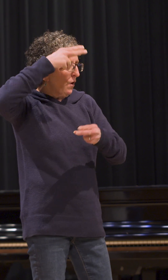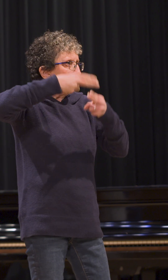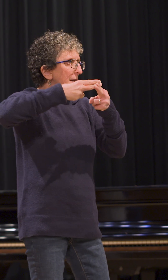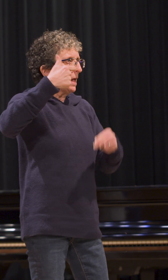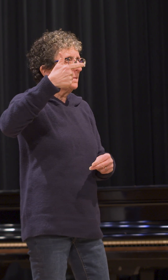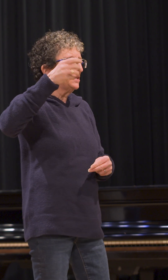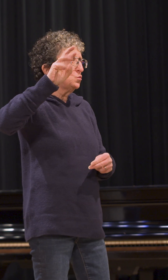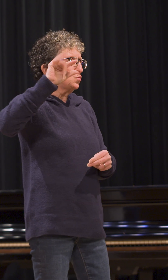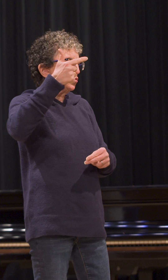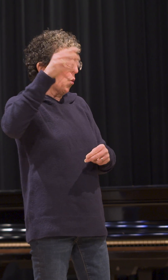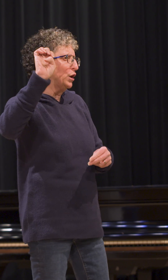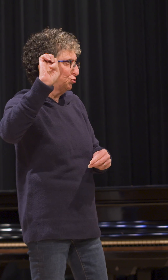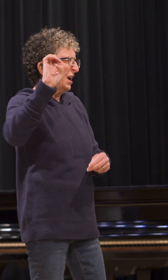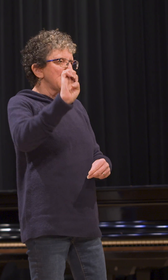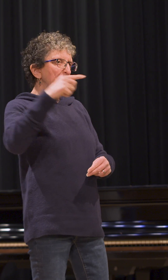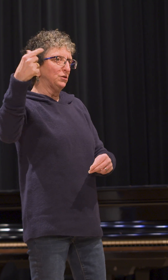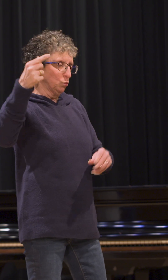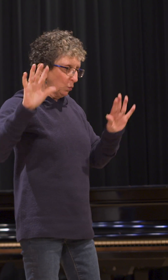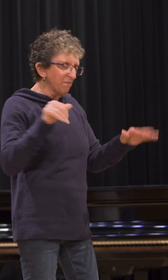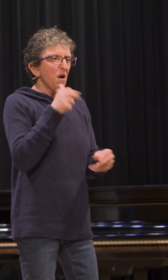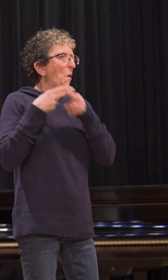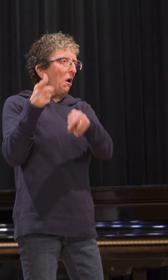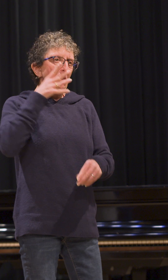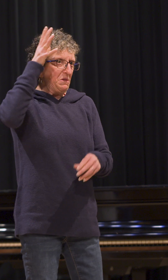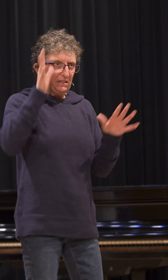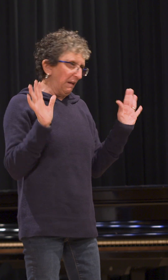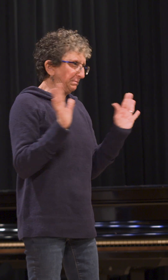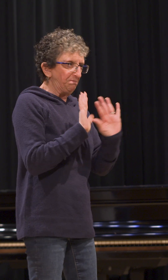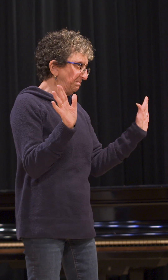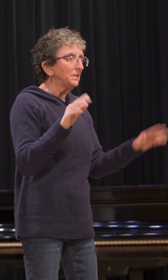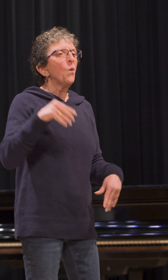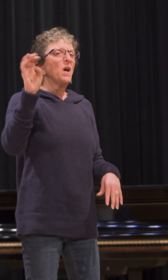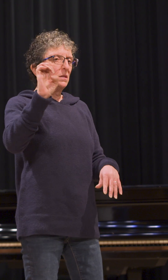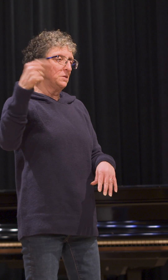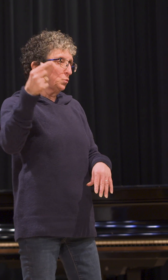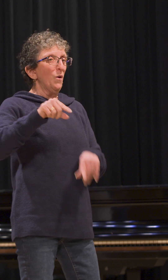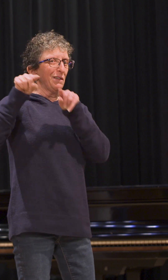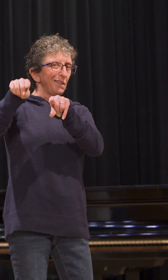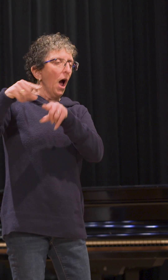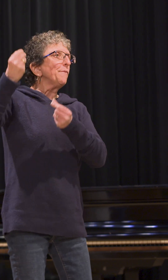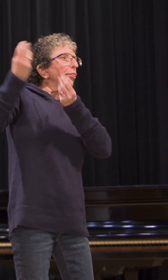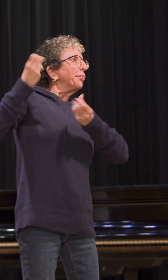and George. I just said they were the ones that told me she has a problem